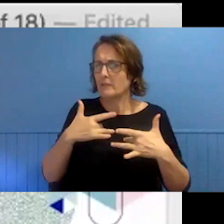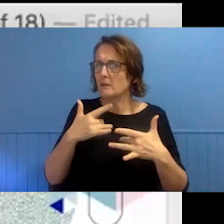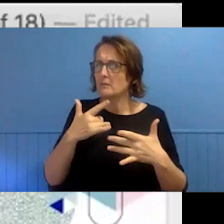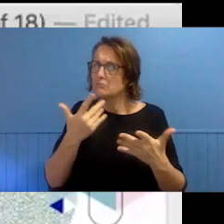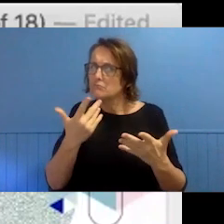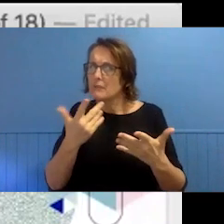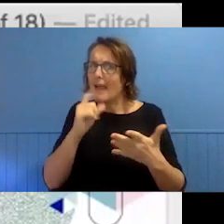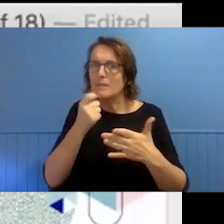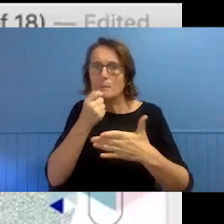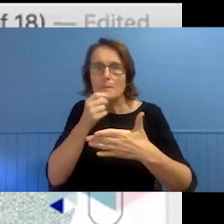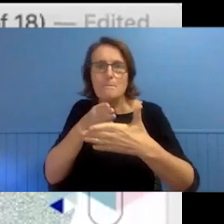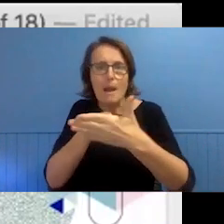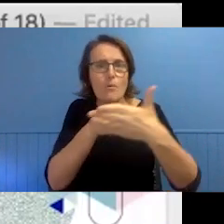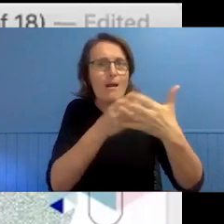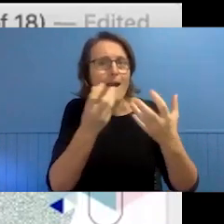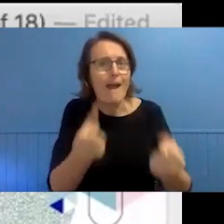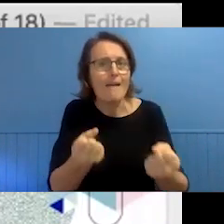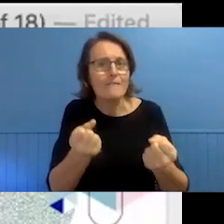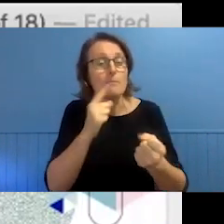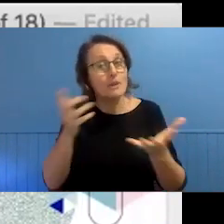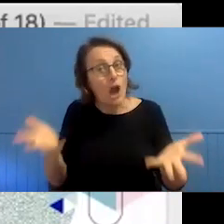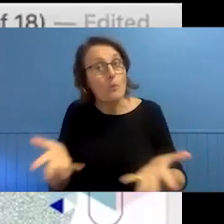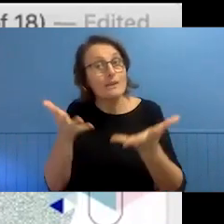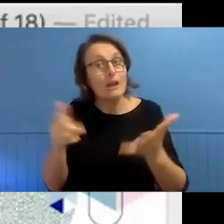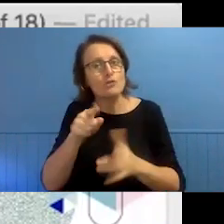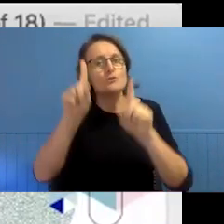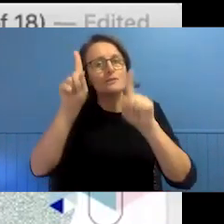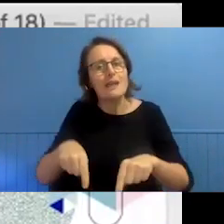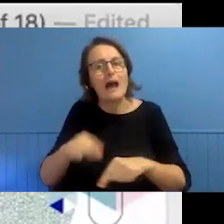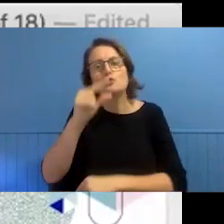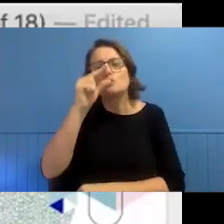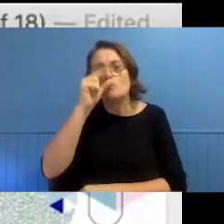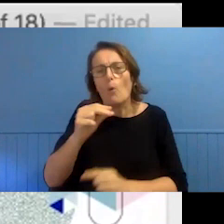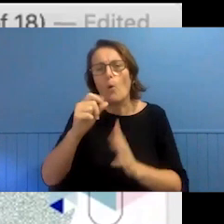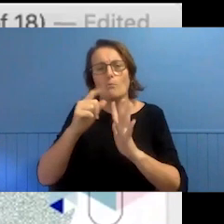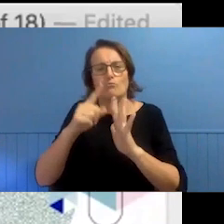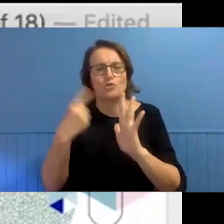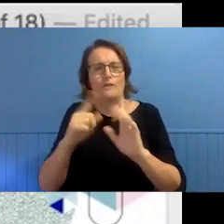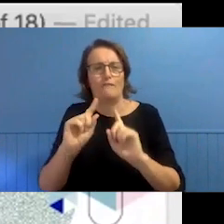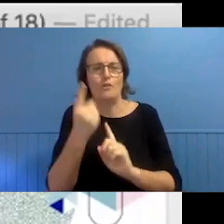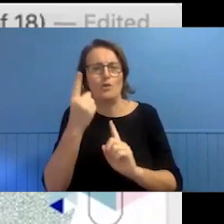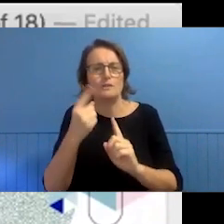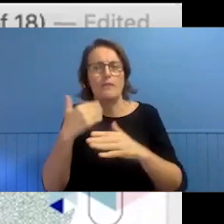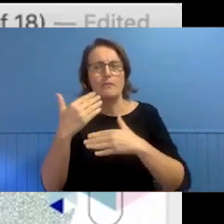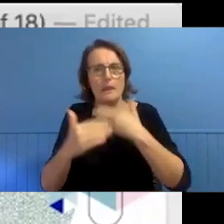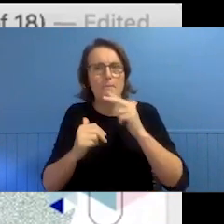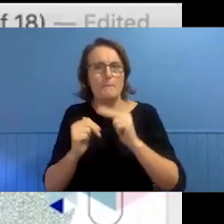you start install. And iterate from there. So I think that often we can